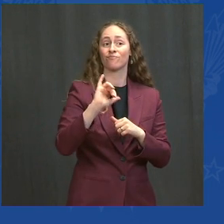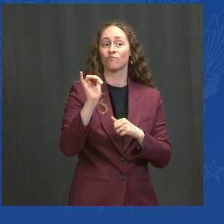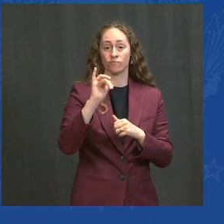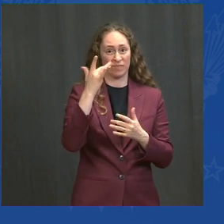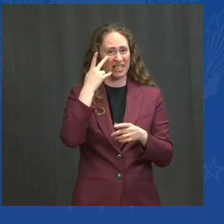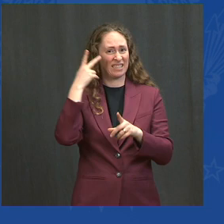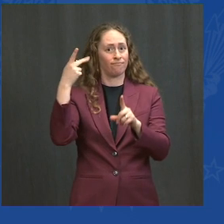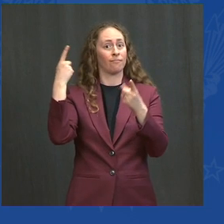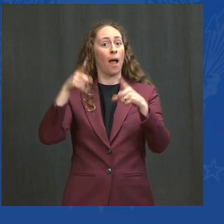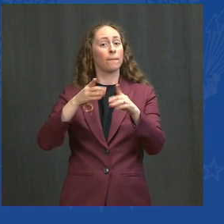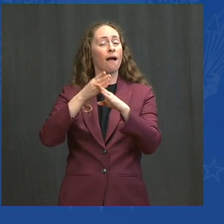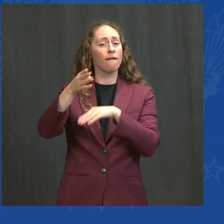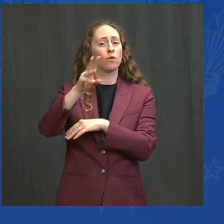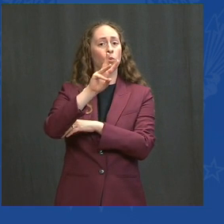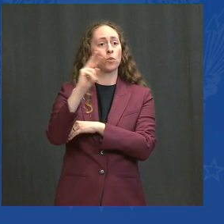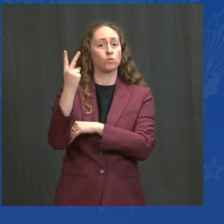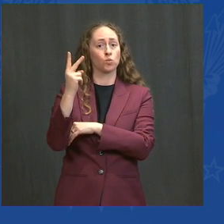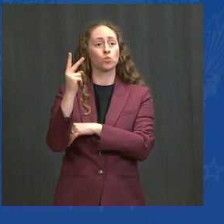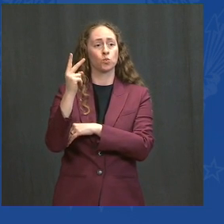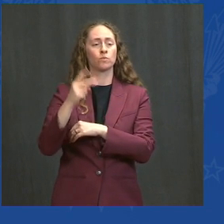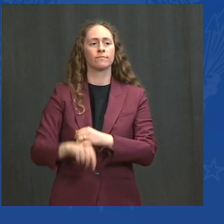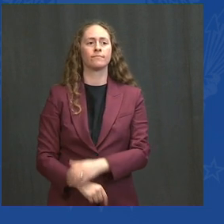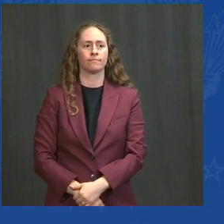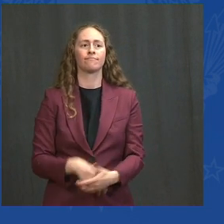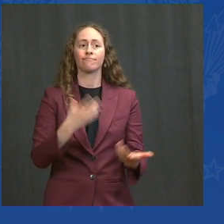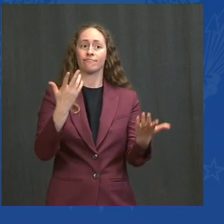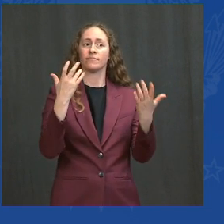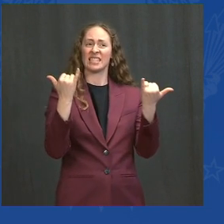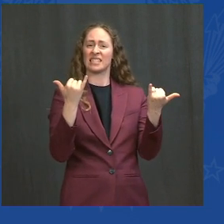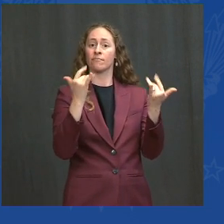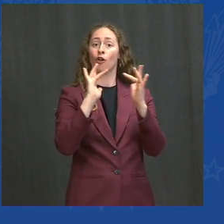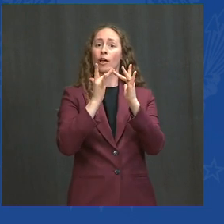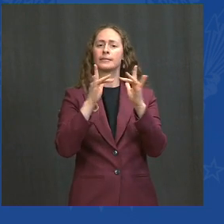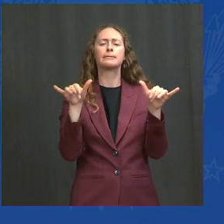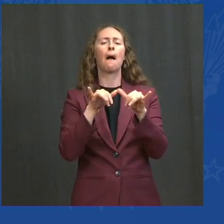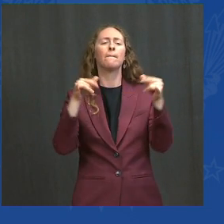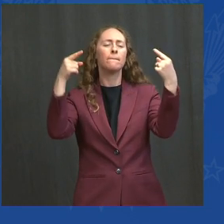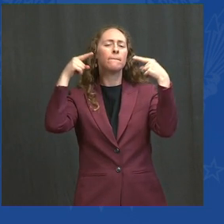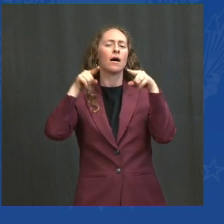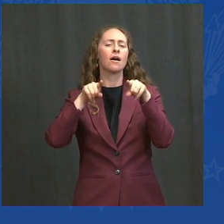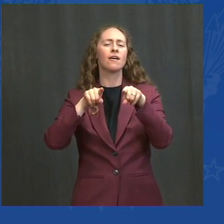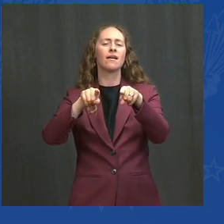High-speed Internet is the equivalent of that today. It's a similar -- it's an equivalent of that.